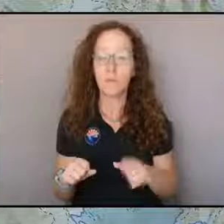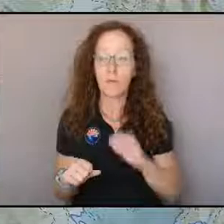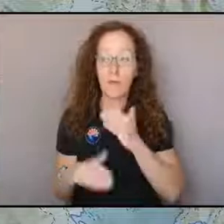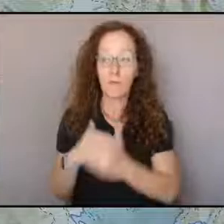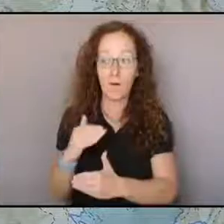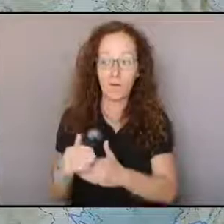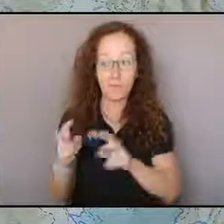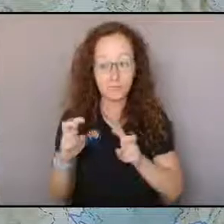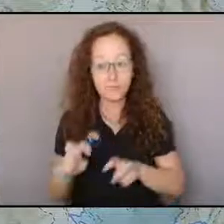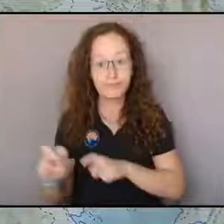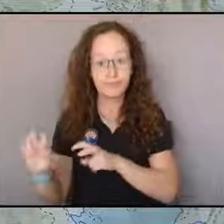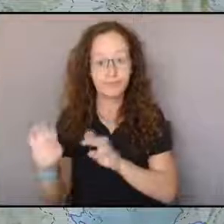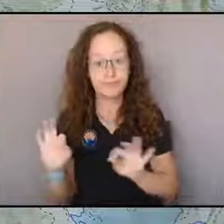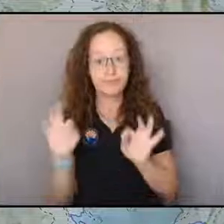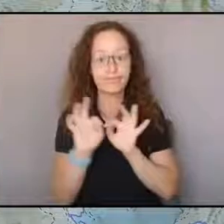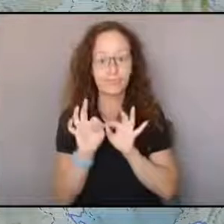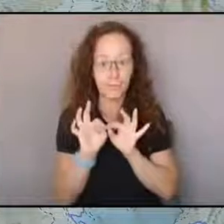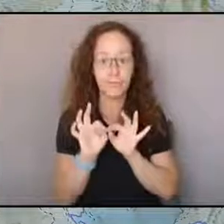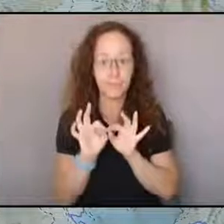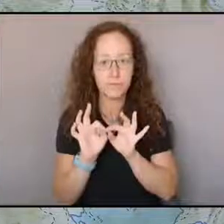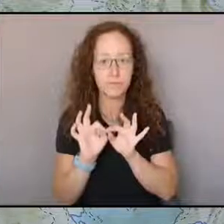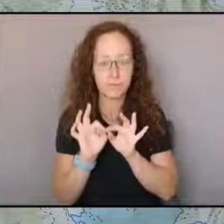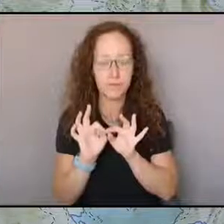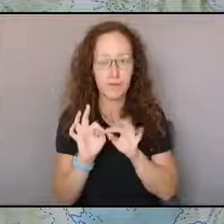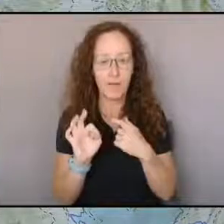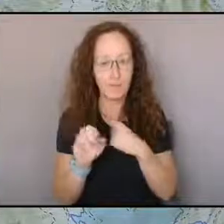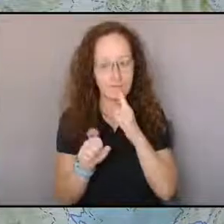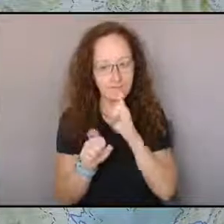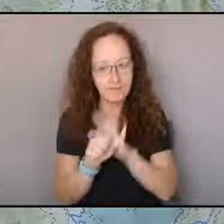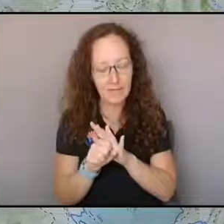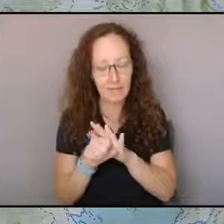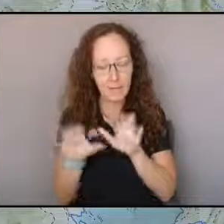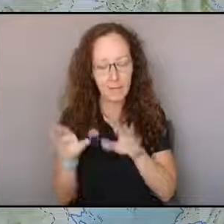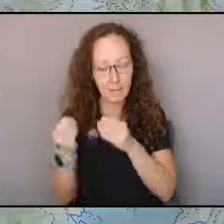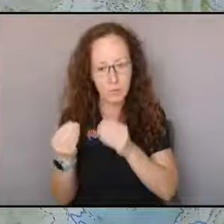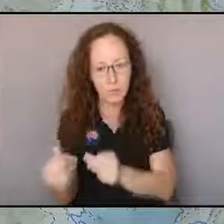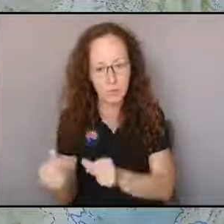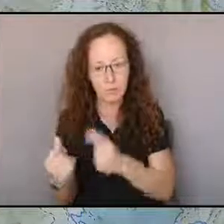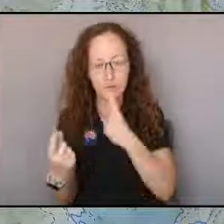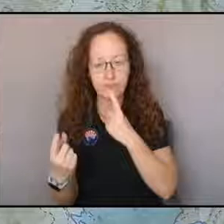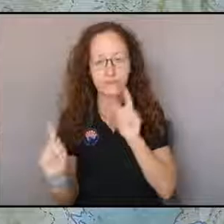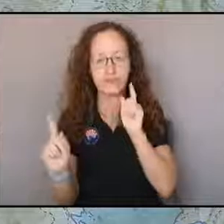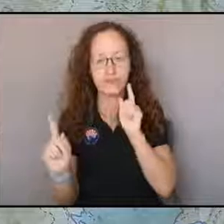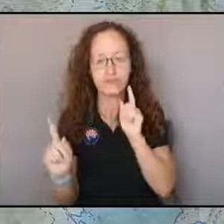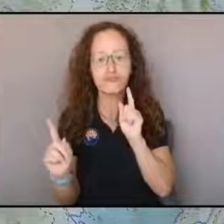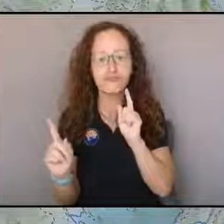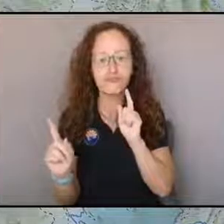IT'S A PROCESS THAT WE ARE DEDICATED TO MAKING SURE